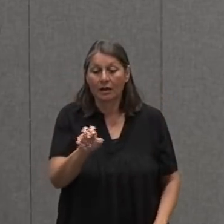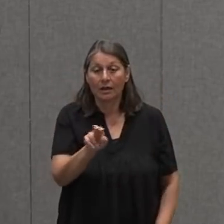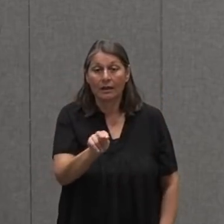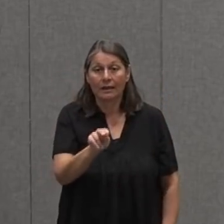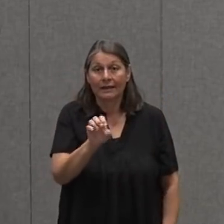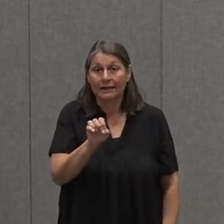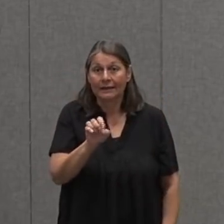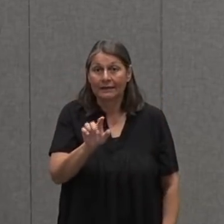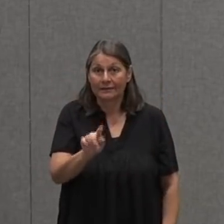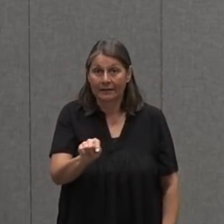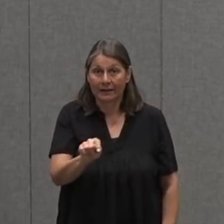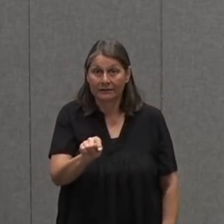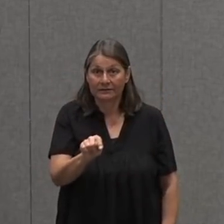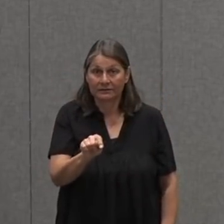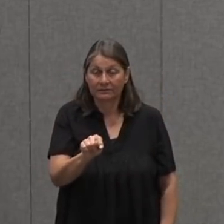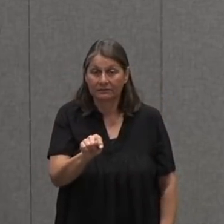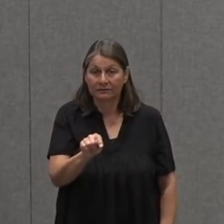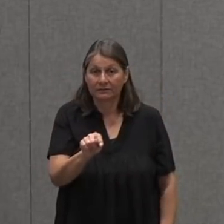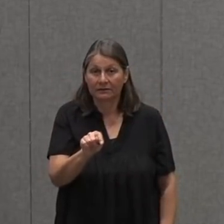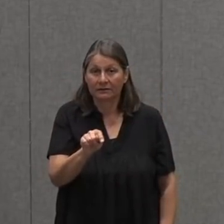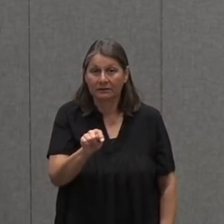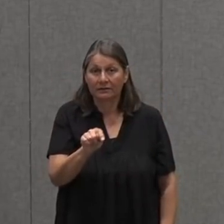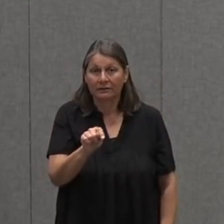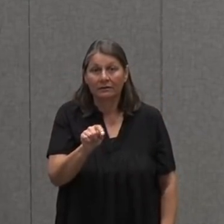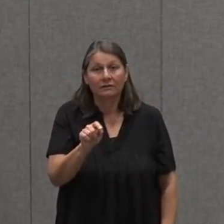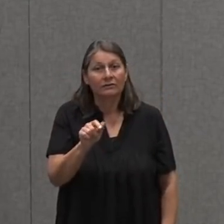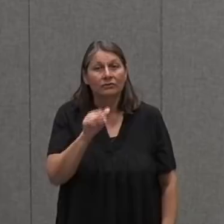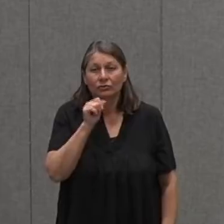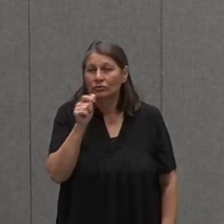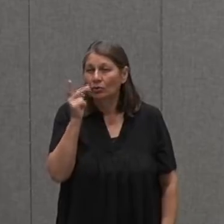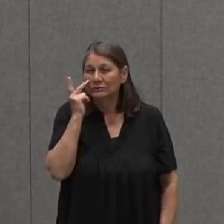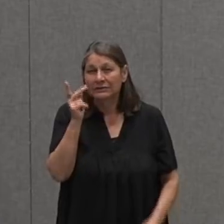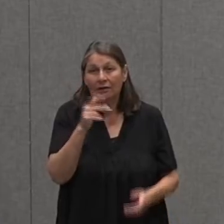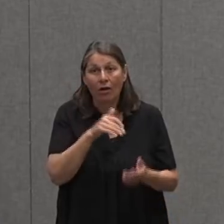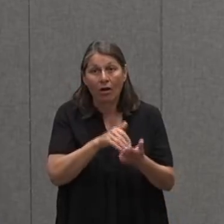This is not one that you hear of all the time, but it's one that is out there.